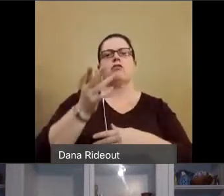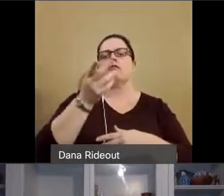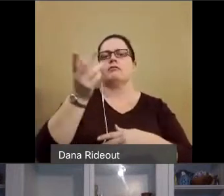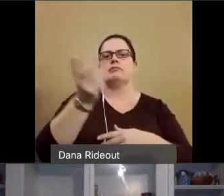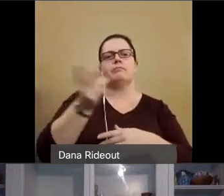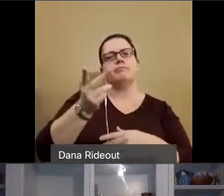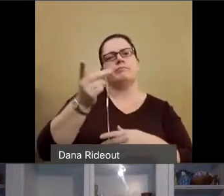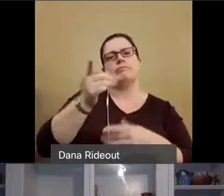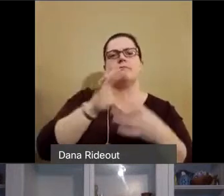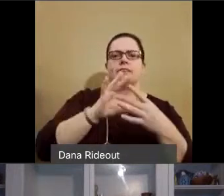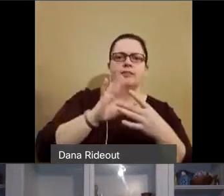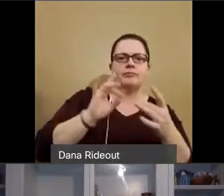Issue that W,